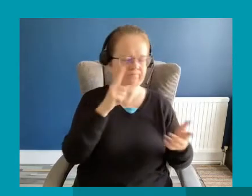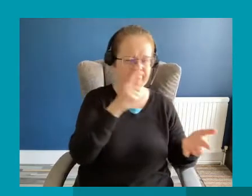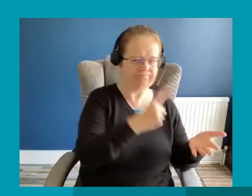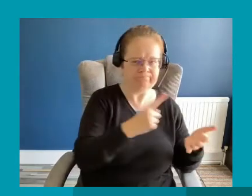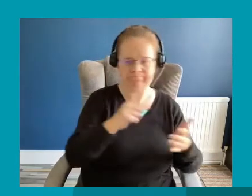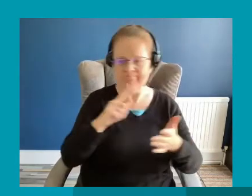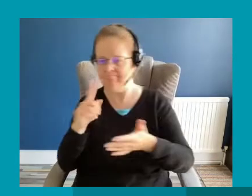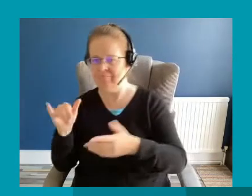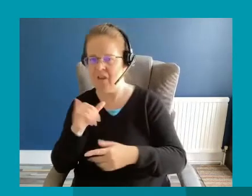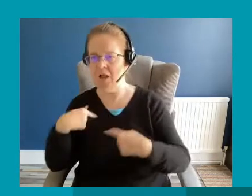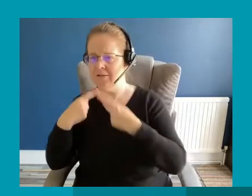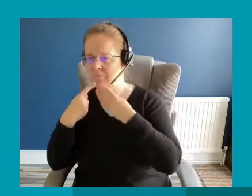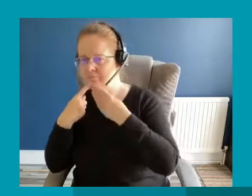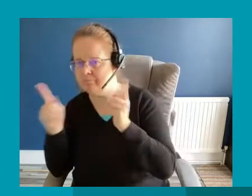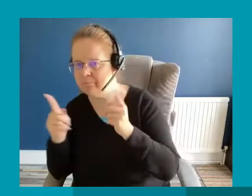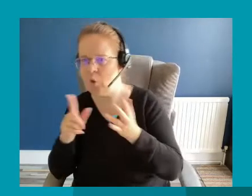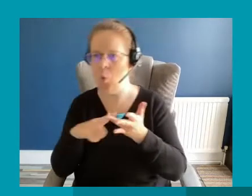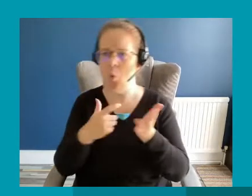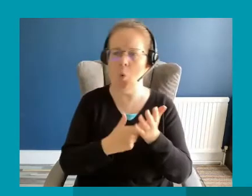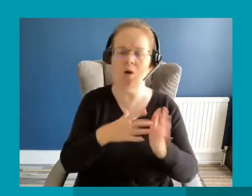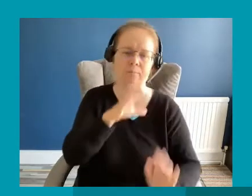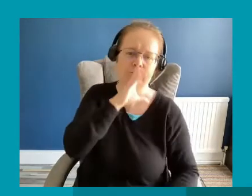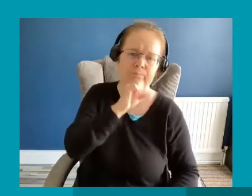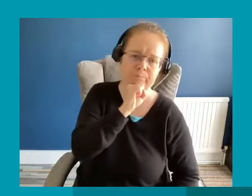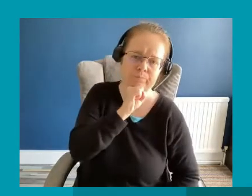want to discuss your disability and we totally understand that.